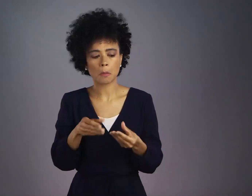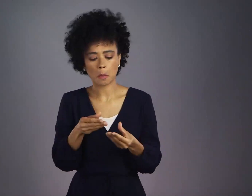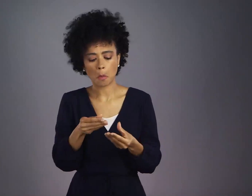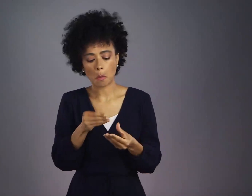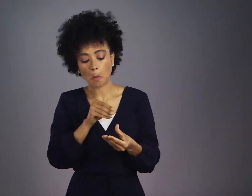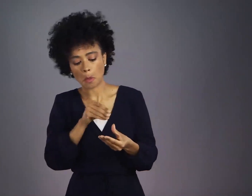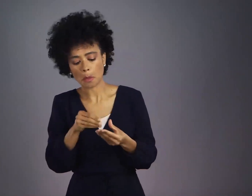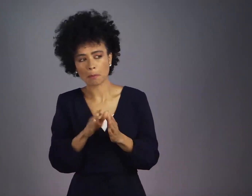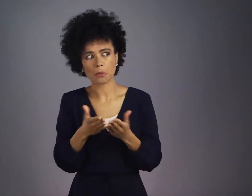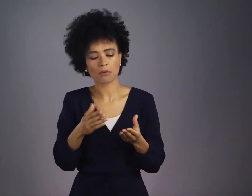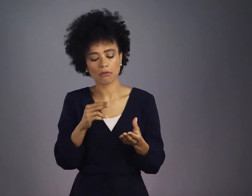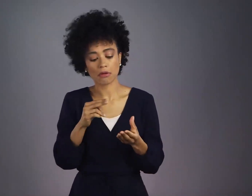for he may be angry.